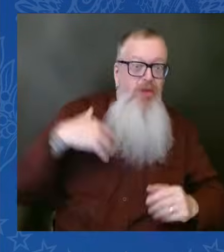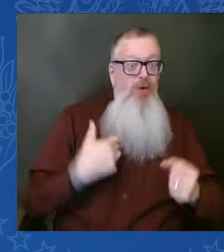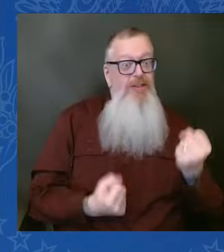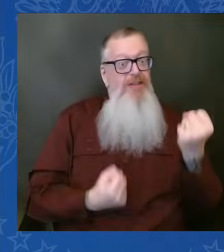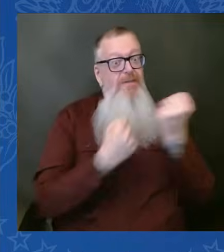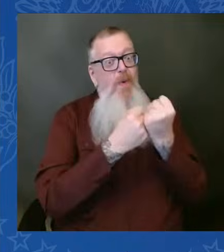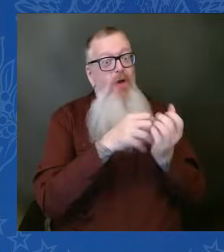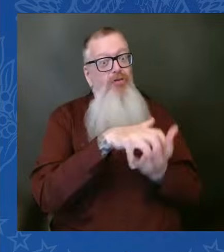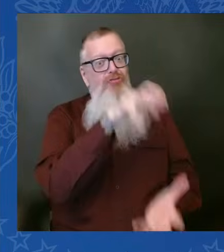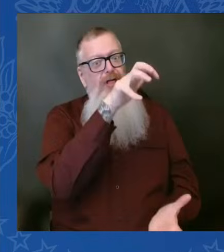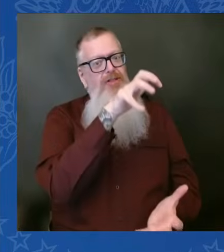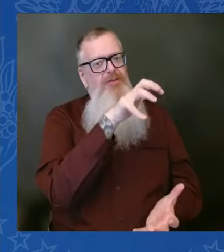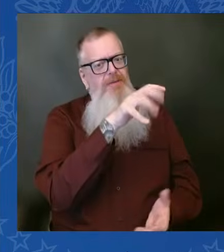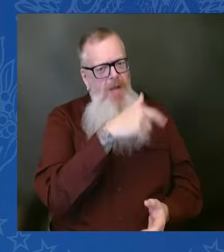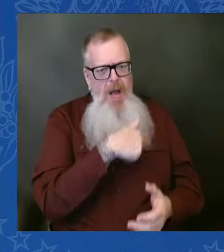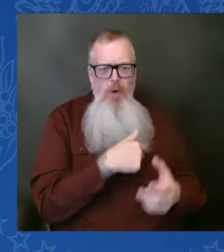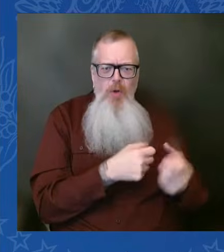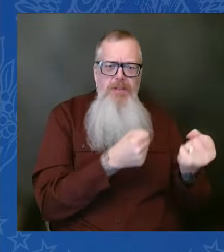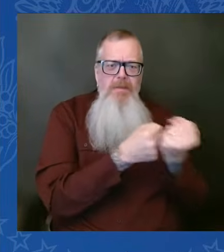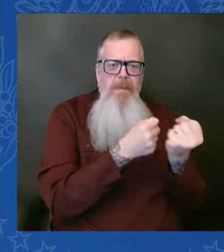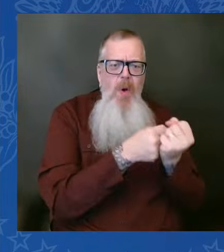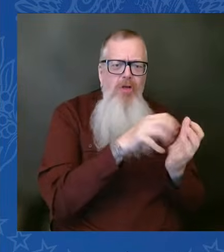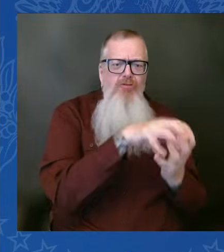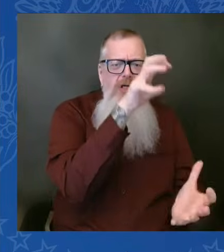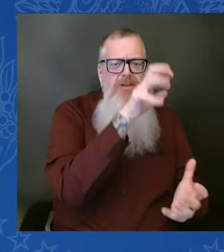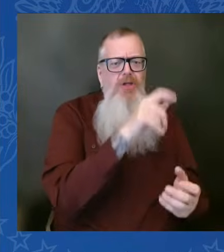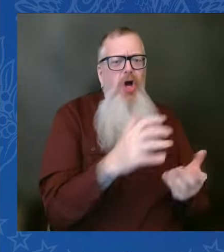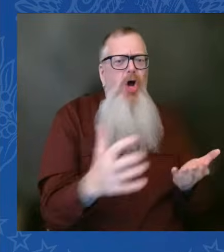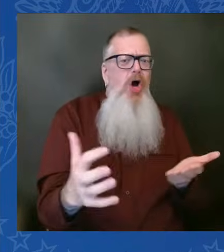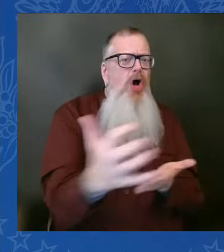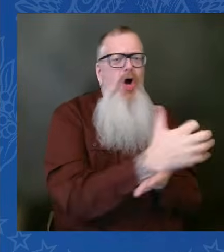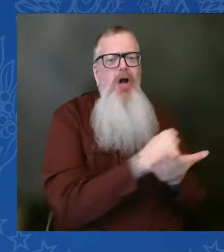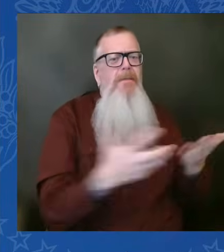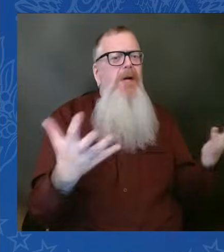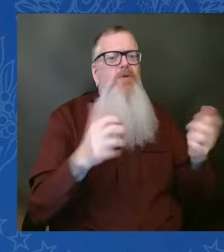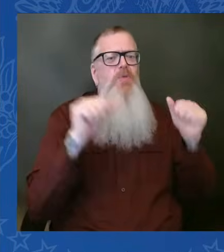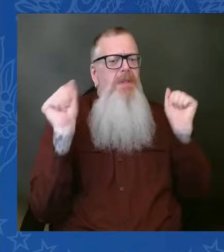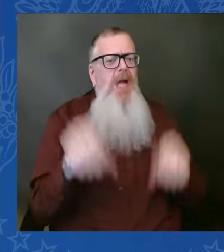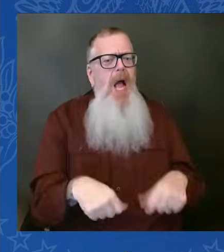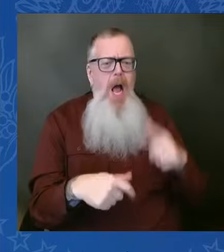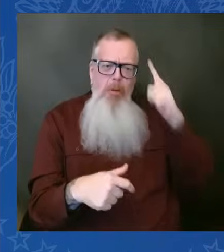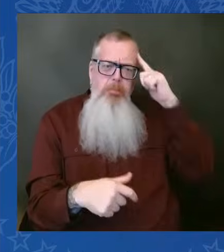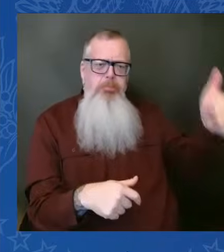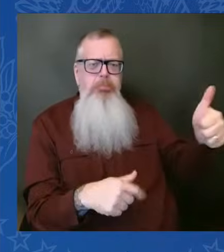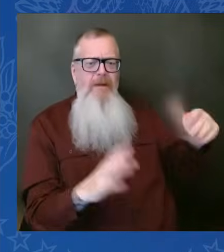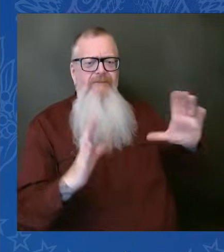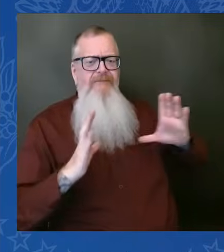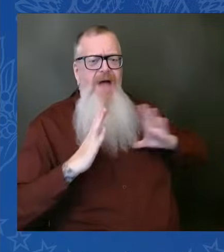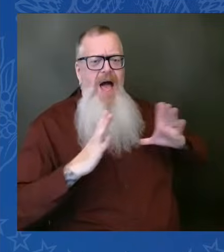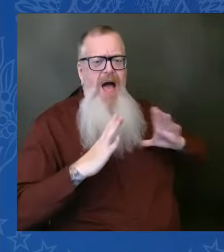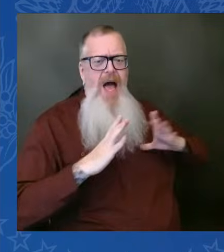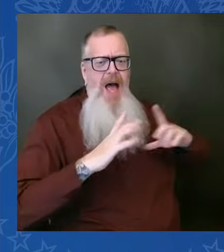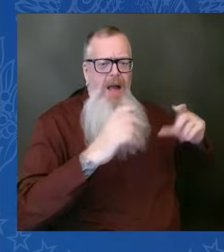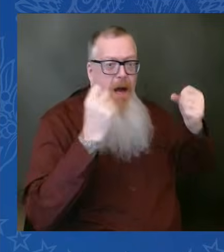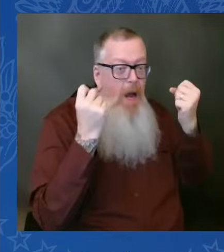If you can make as much money as you can, good for you. But everybody’s got to be -- pay -- pay their fair share.